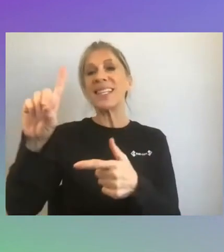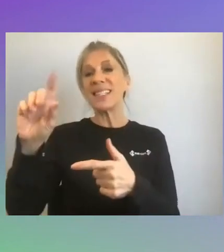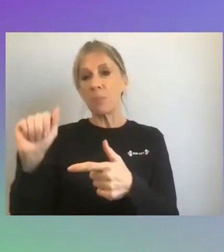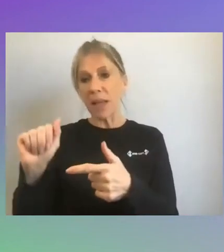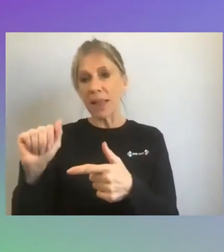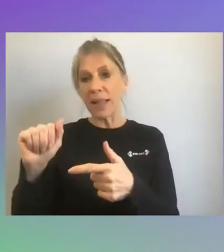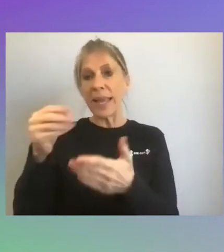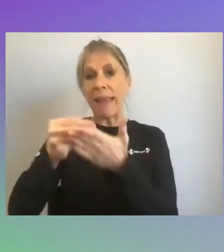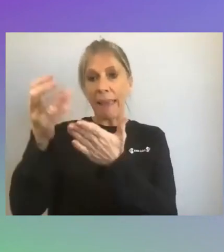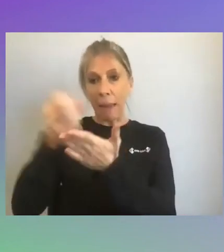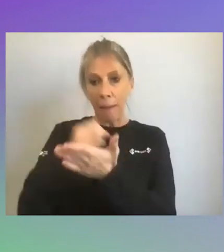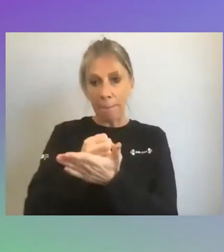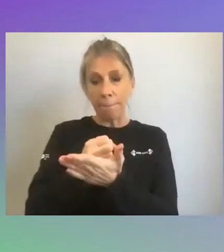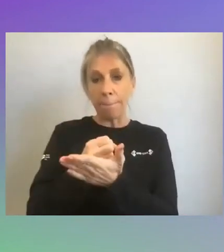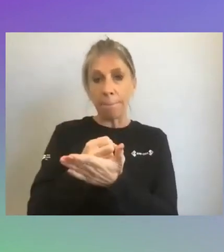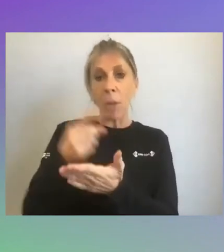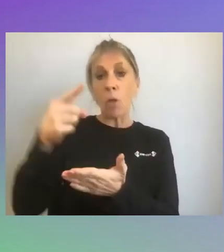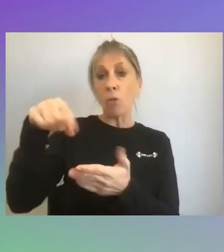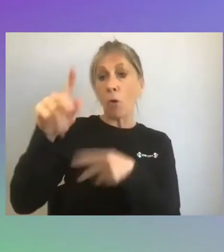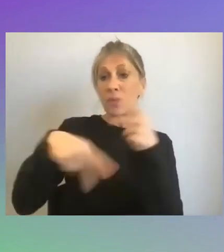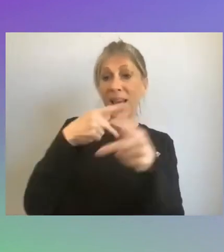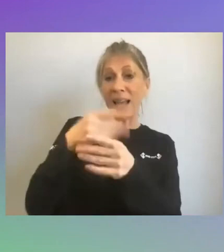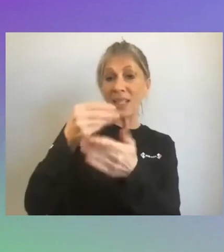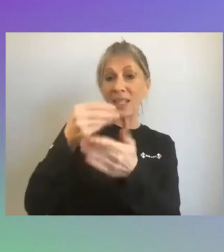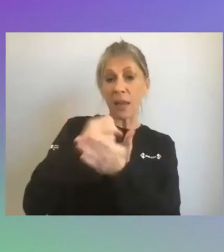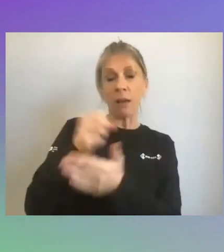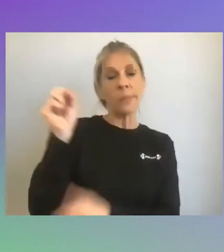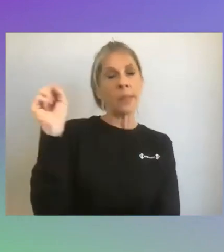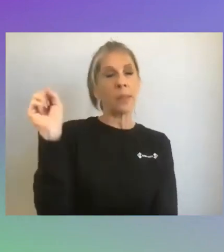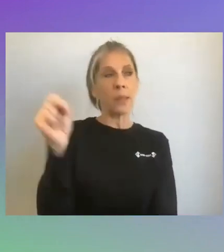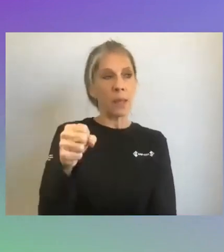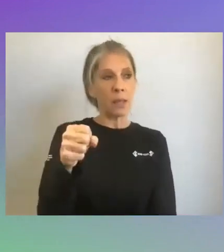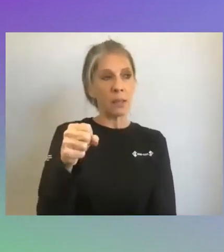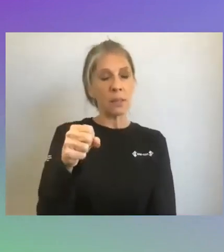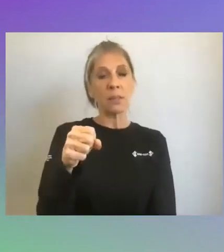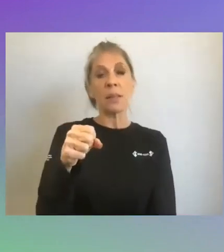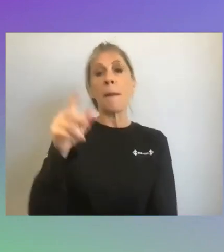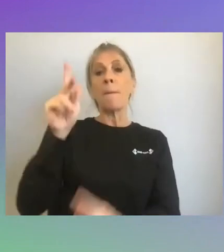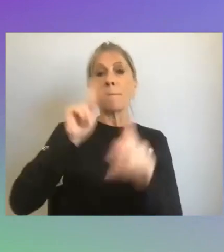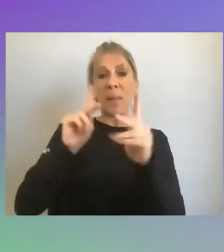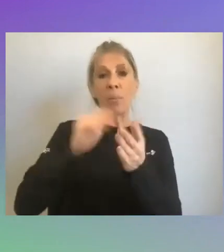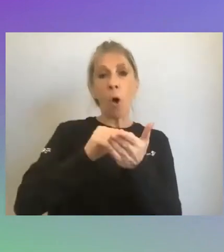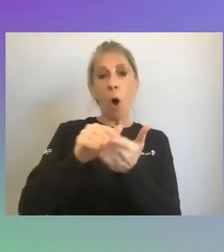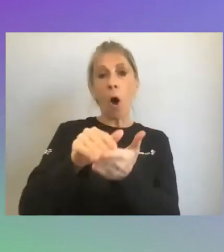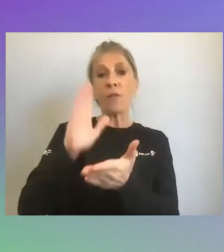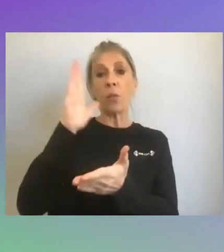those kinds of benefits. Yes, absolutely. People often will